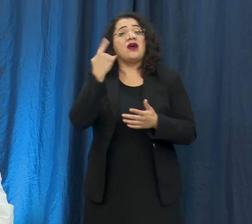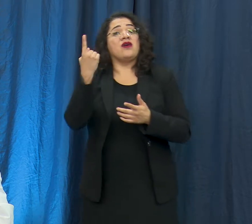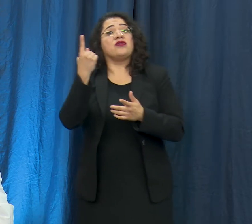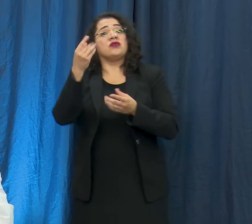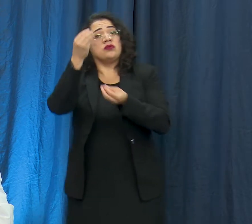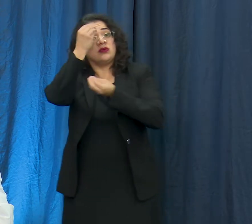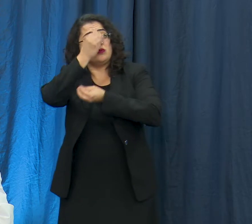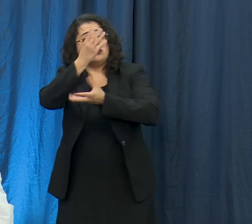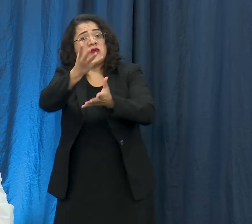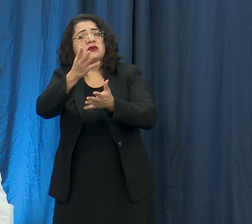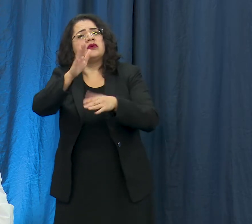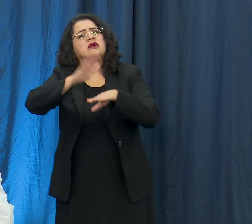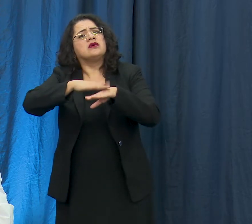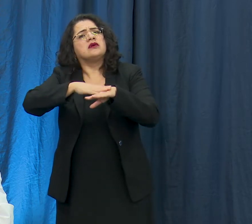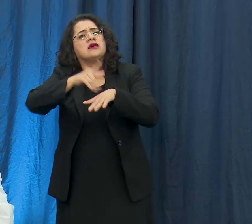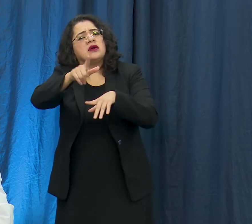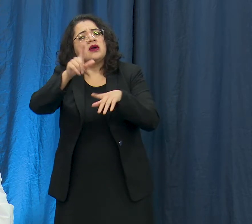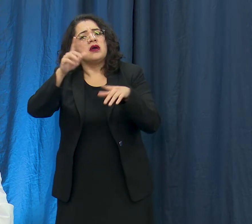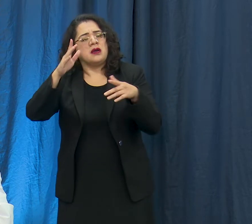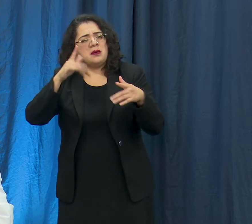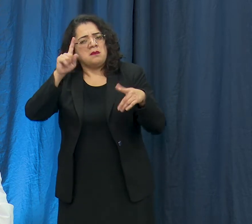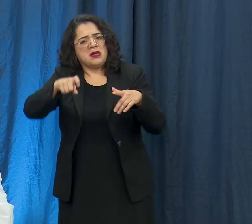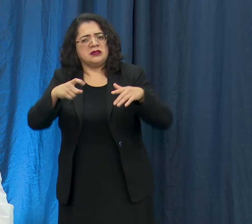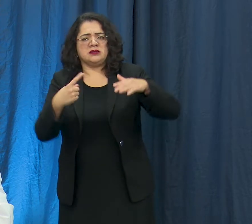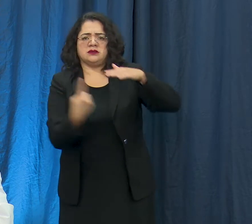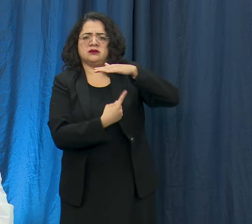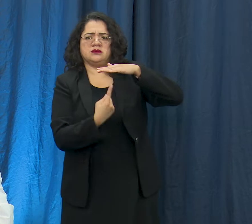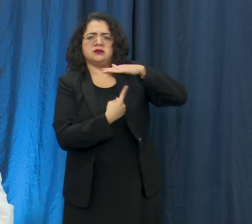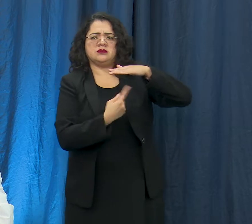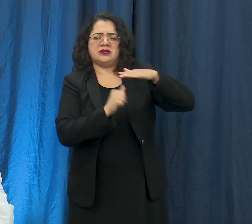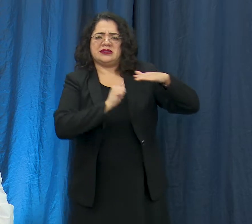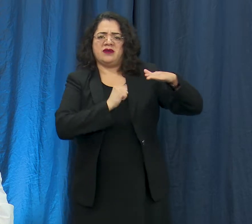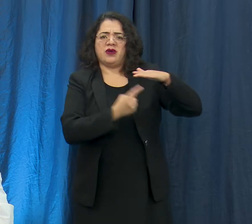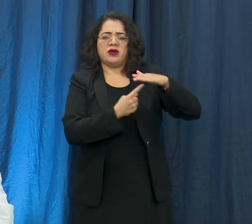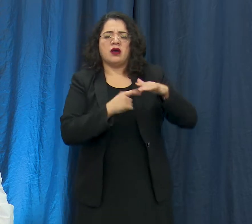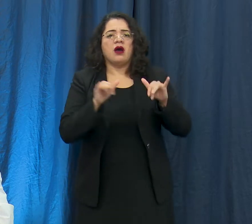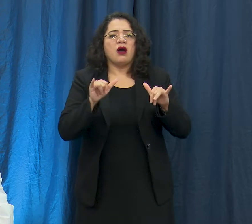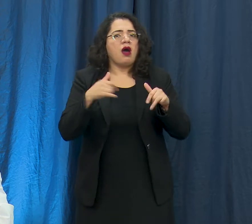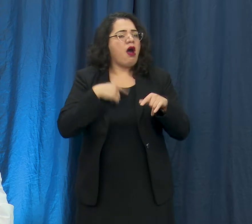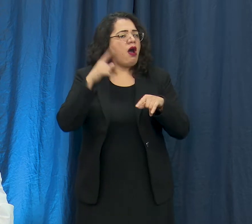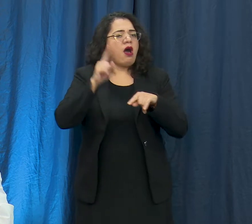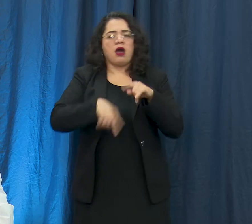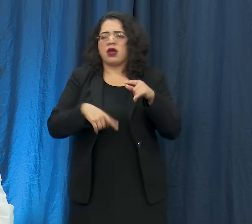leave your house or the place of isolation to enter any other public or